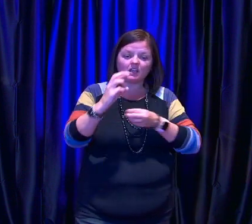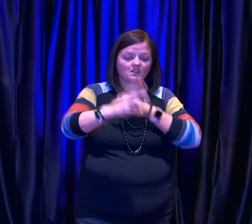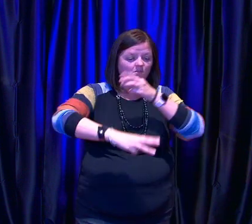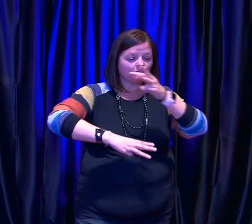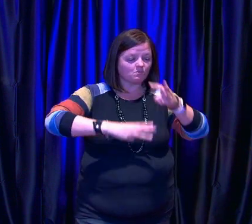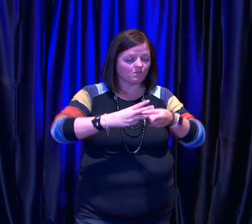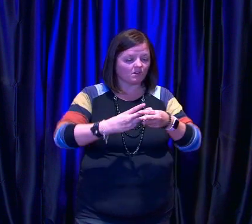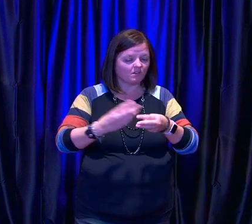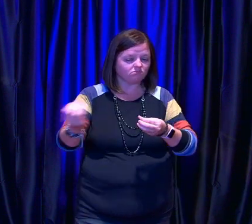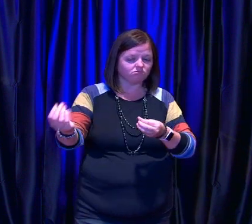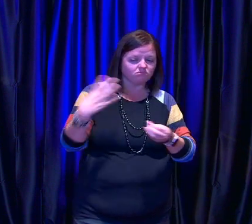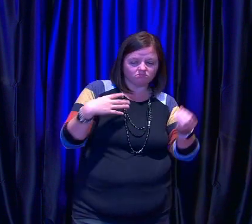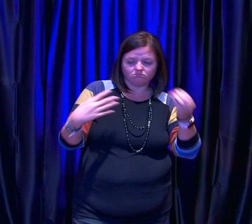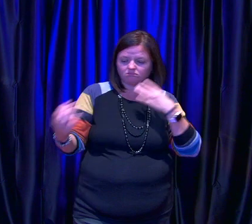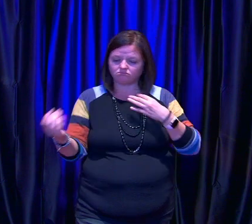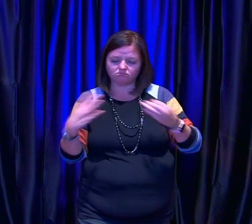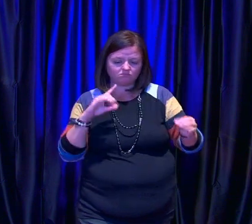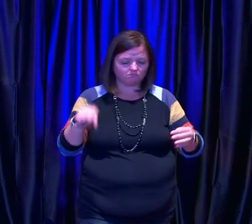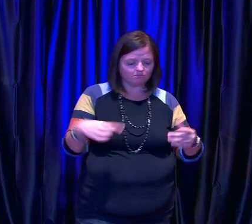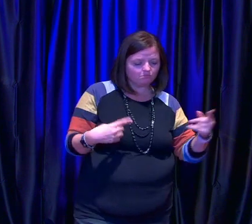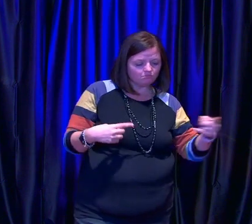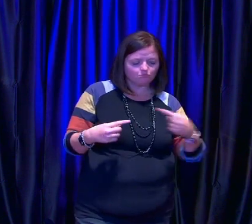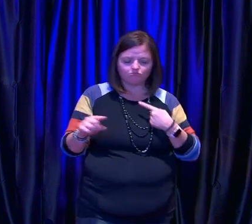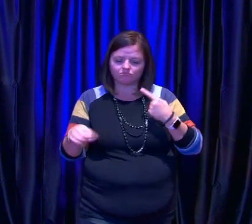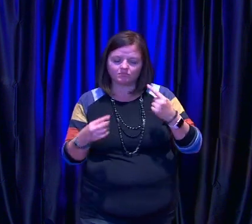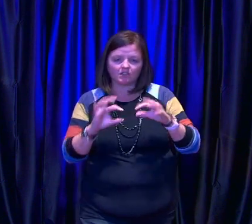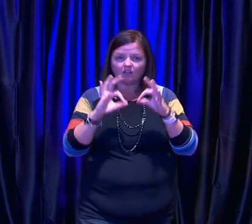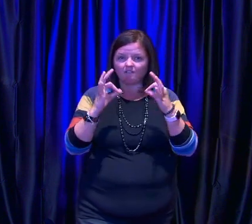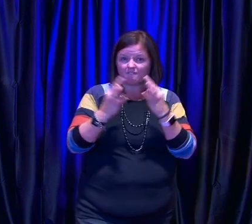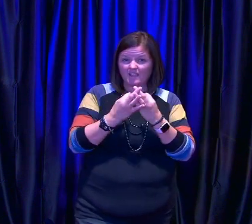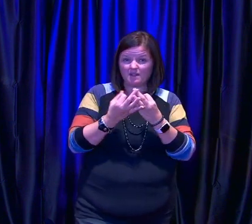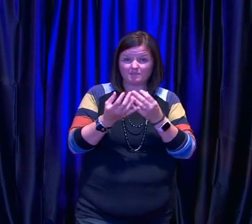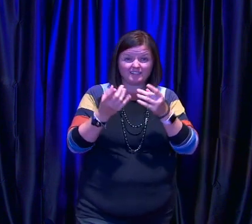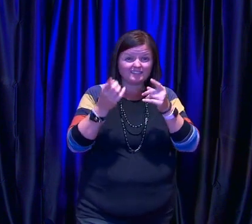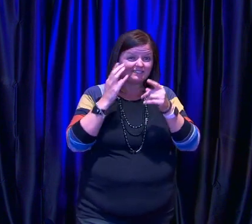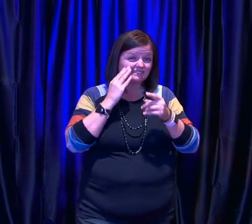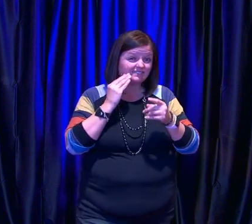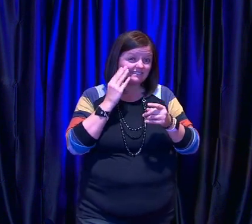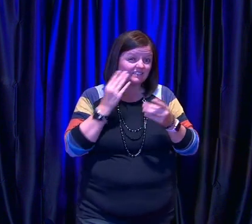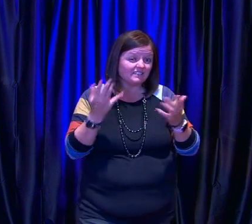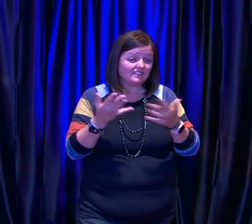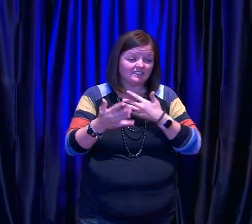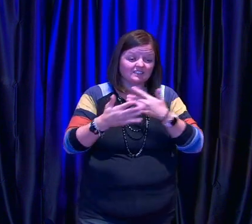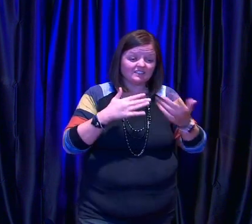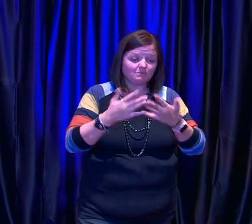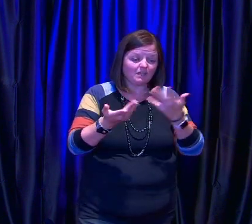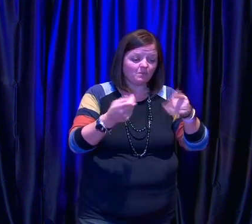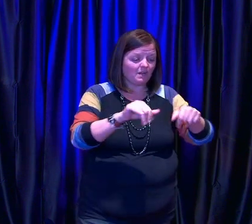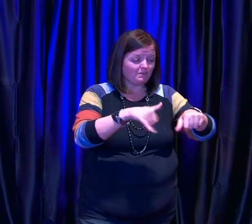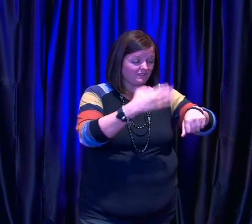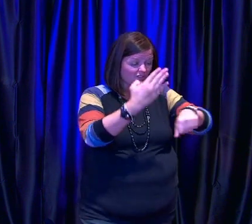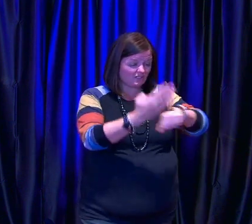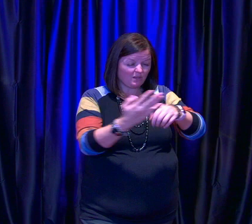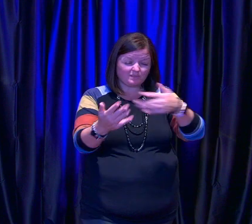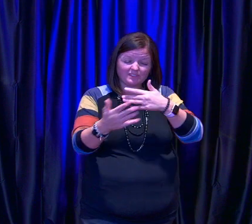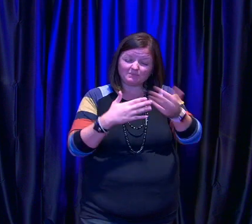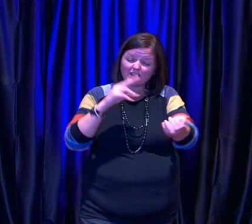in spite of what happens in our families in spite of what our kids do in spite of what happens at the job in spite of what the doctor says about our